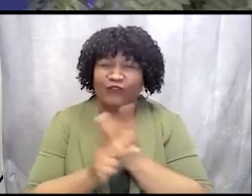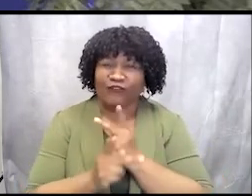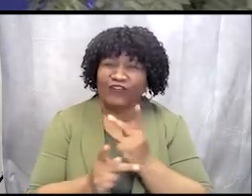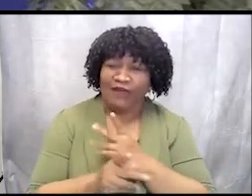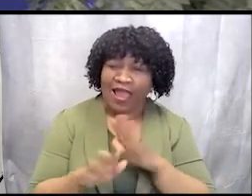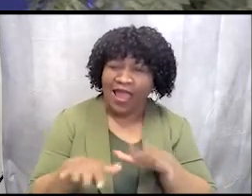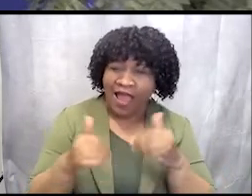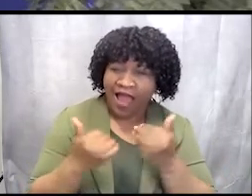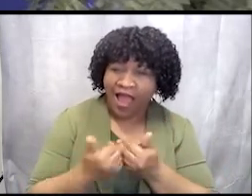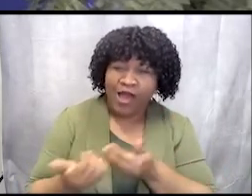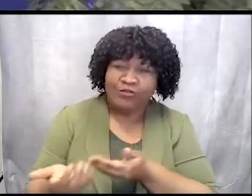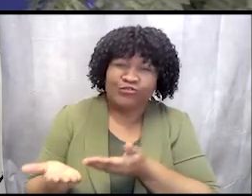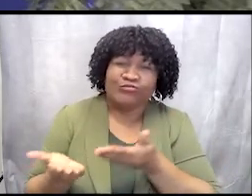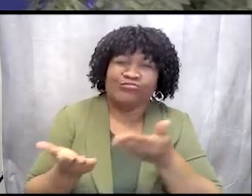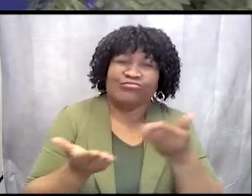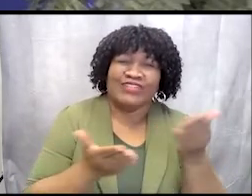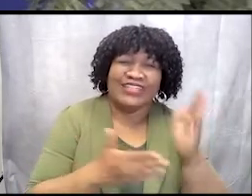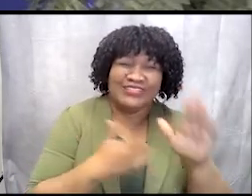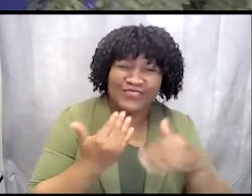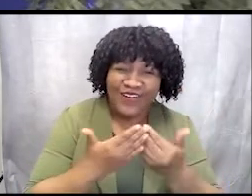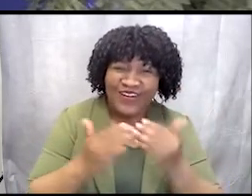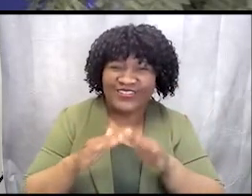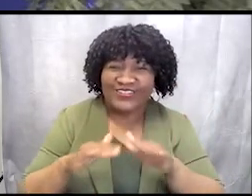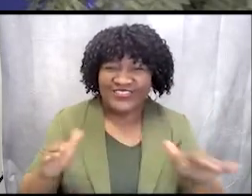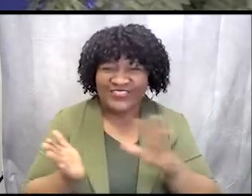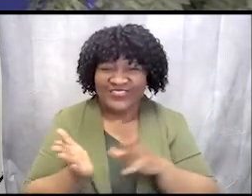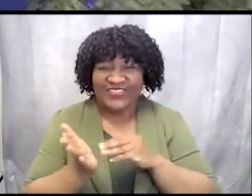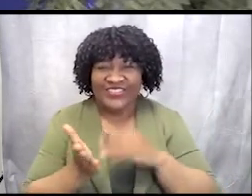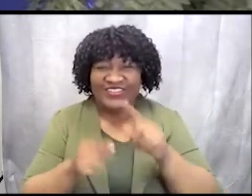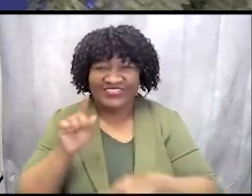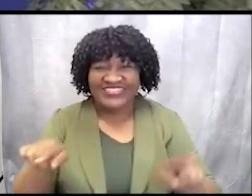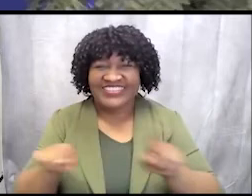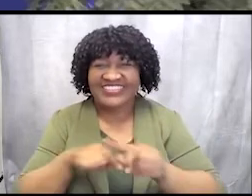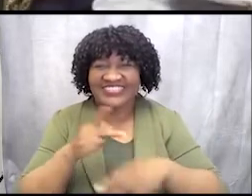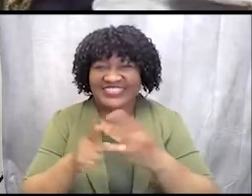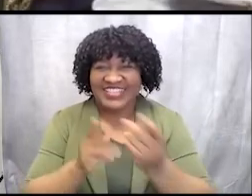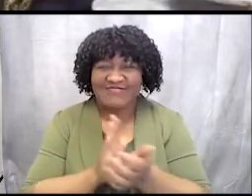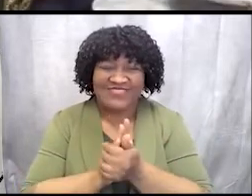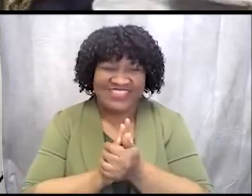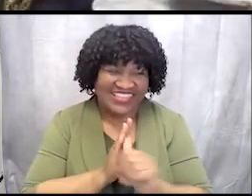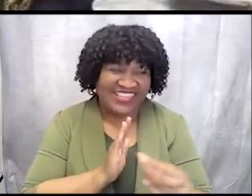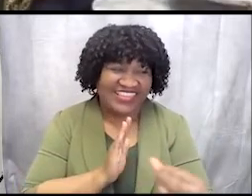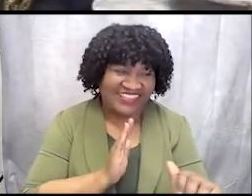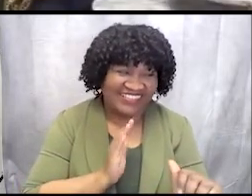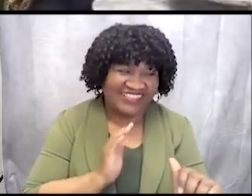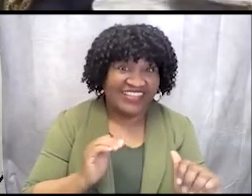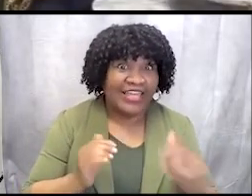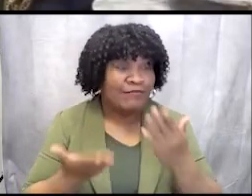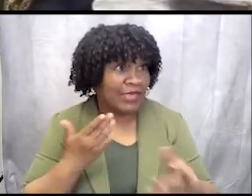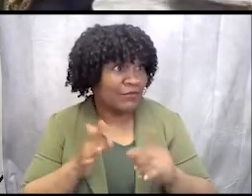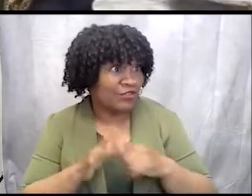how to bring that to all children to learn those kinds of skills. And we need to start with us, right?